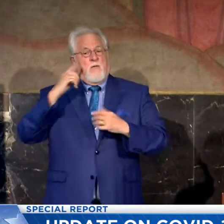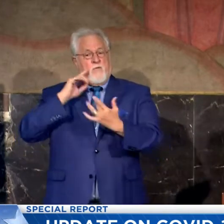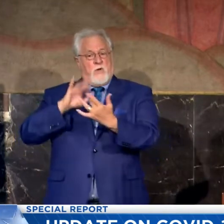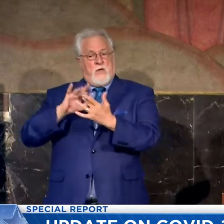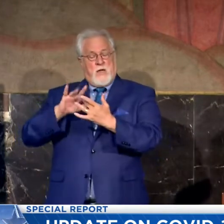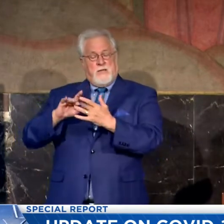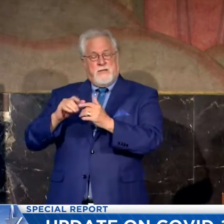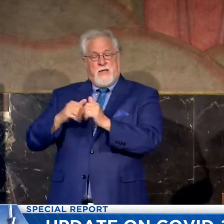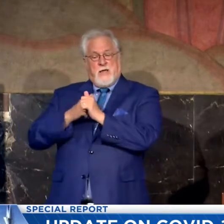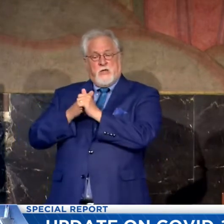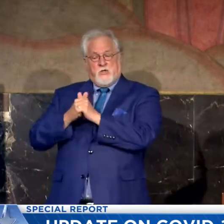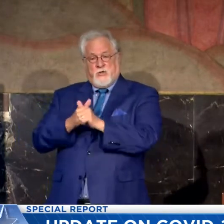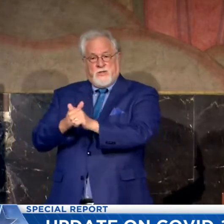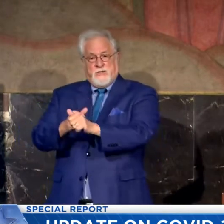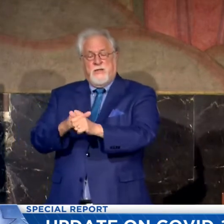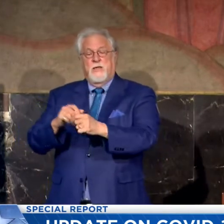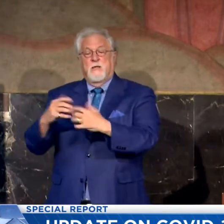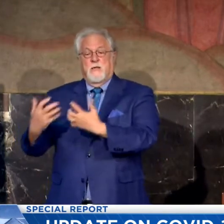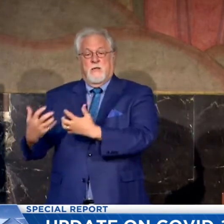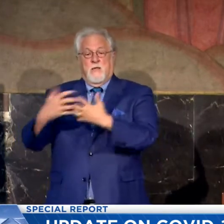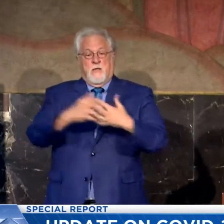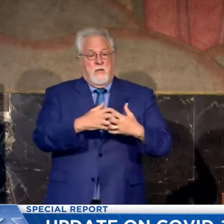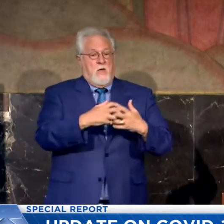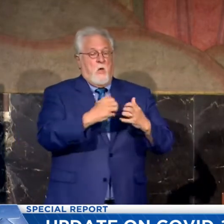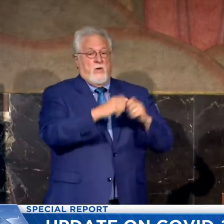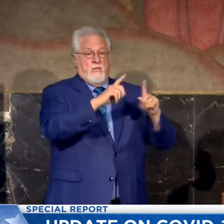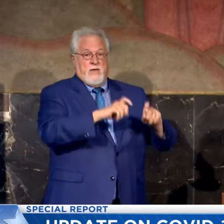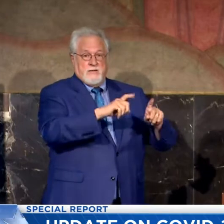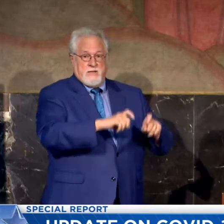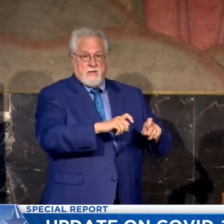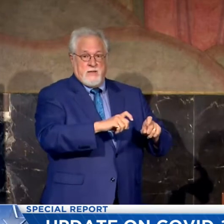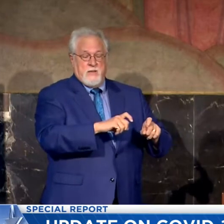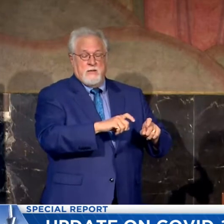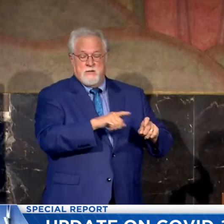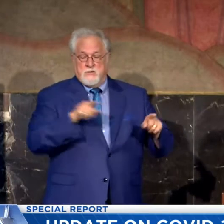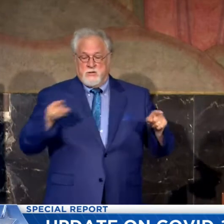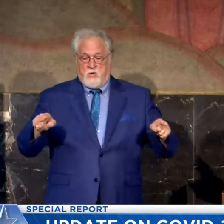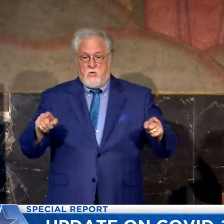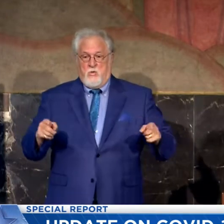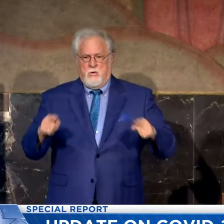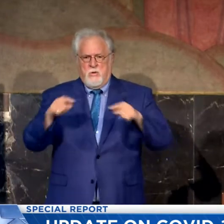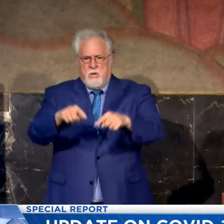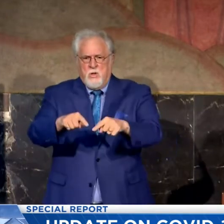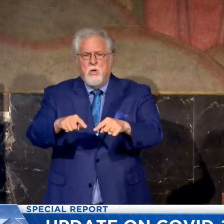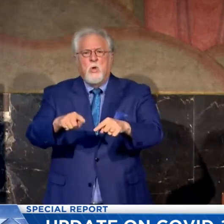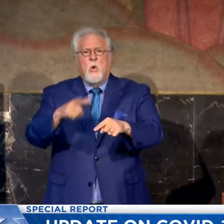LIFE AS WELL. WE, OBVIOUSLY, ARE LOOKING FOR THE CONTACT TRACING EFFORT TO